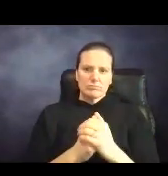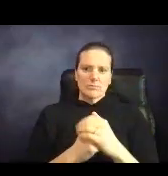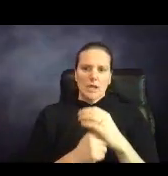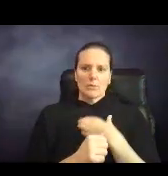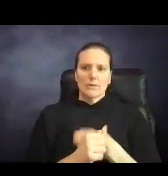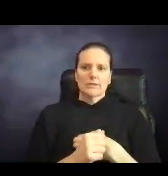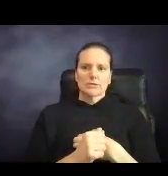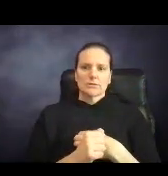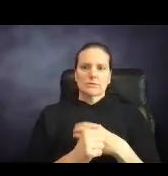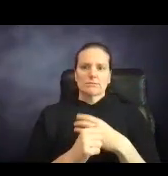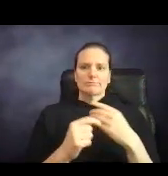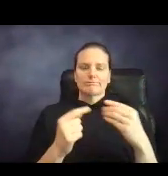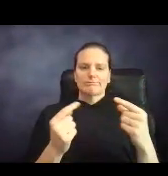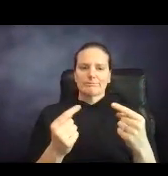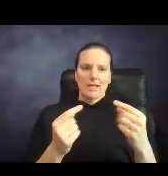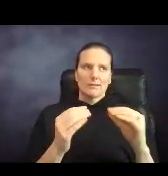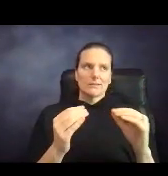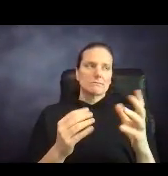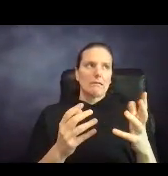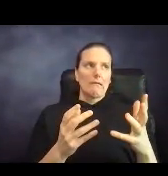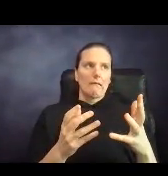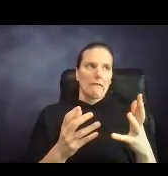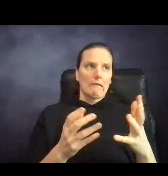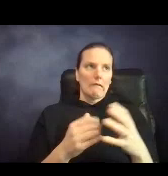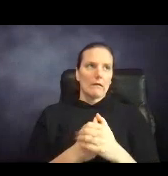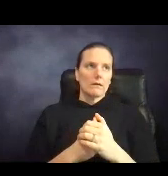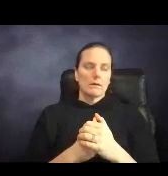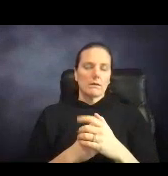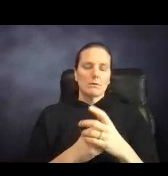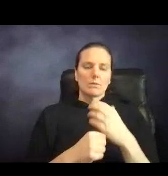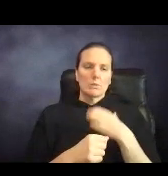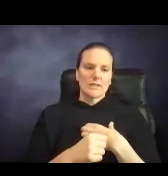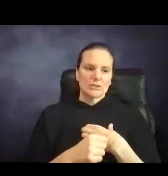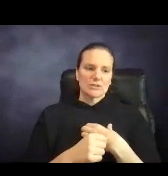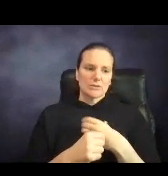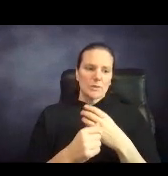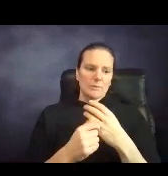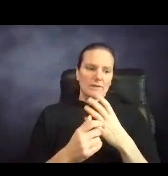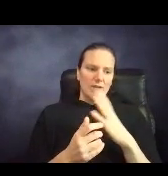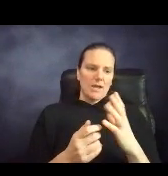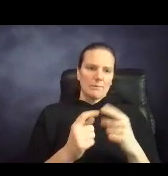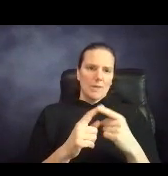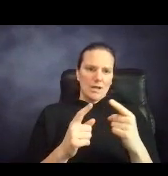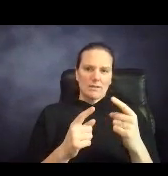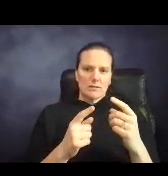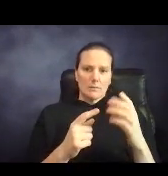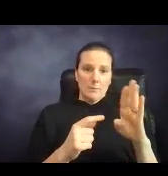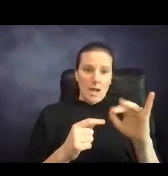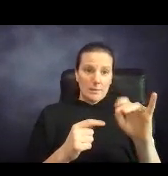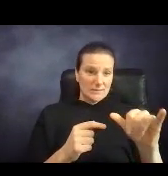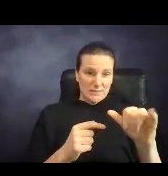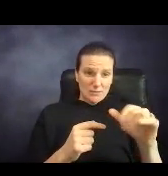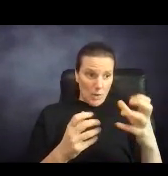but there will be some discomfort. I'm sorry about that. But it's just a biopsy to, to rule out any abnormal cell formation in the endometrium.